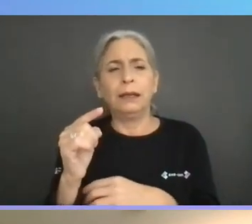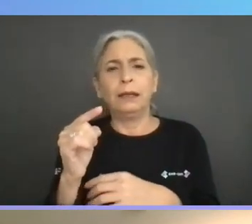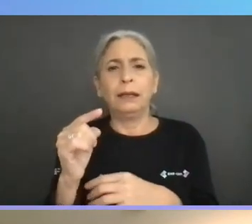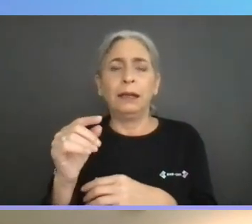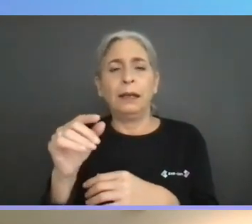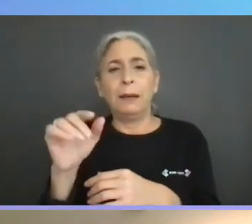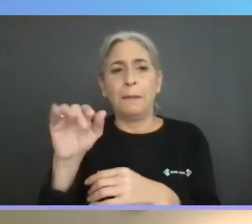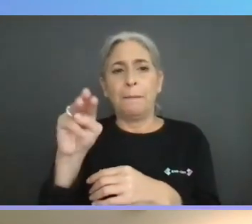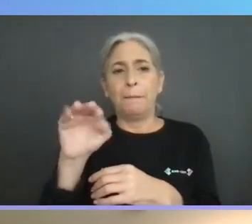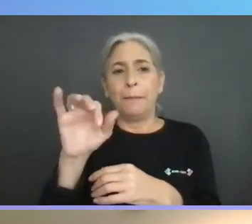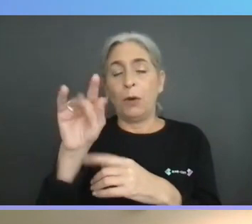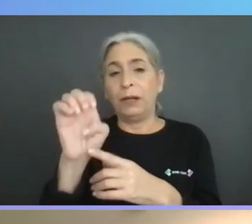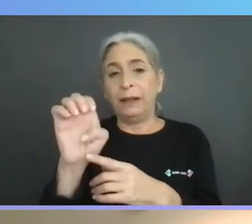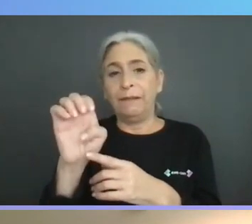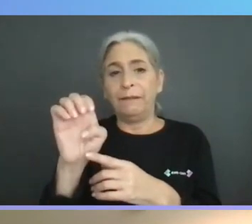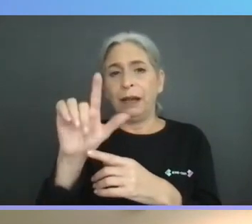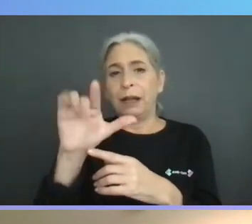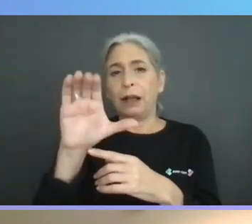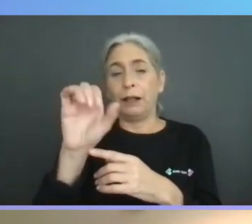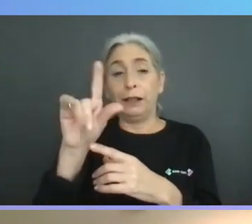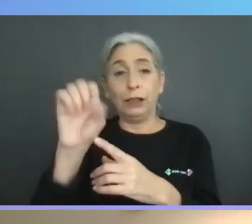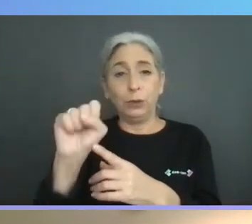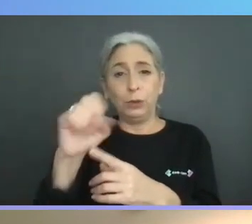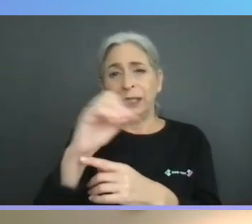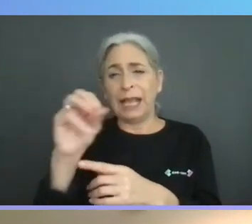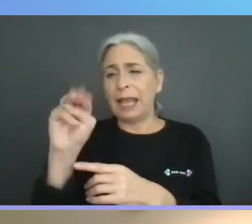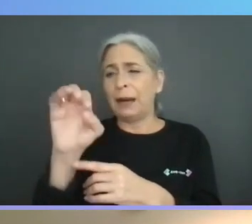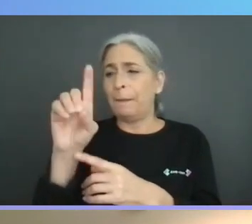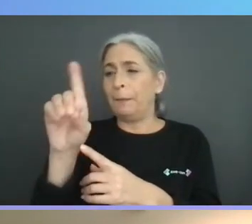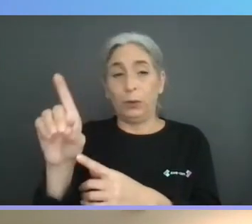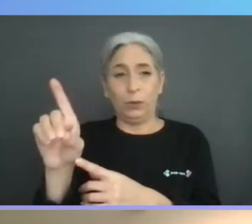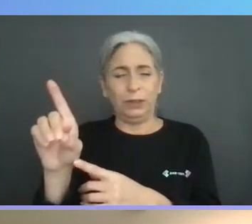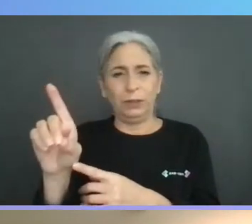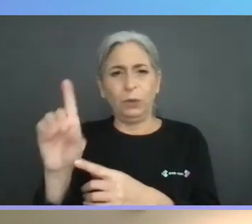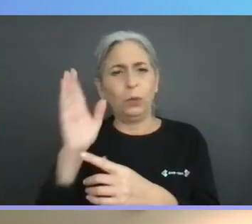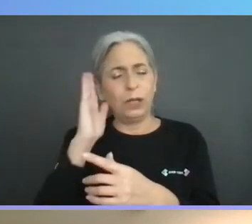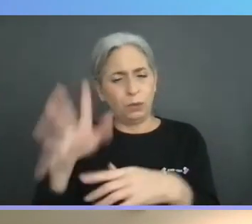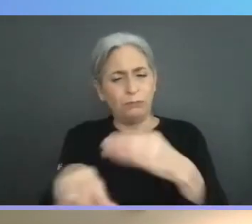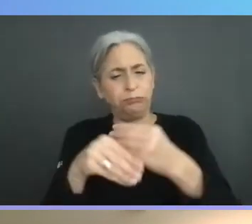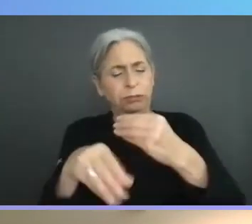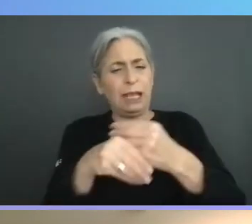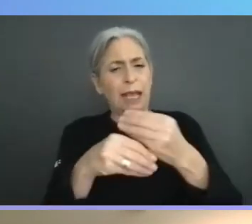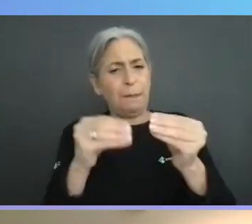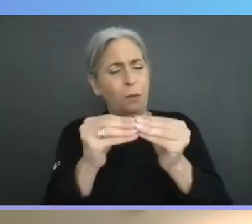expect to improve on this during future research, which I will